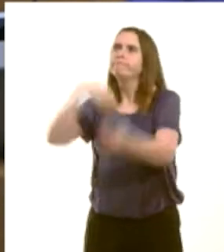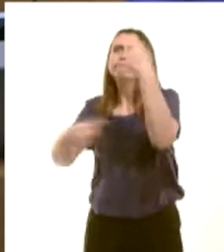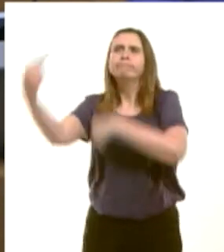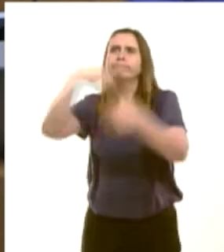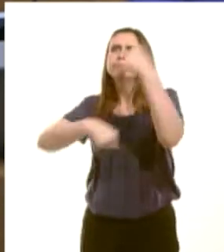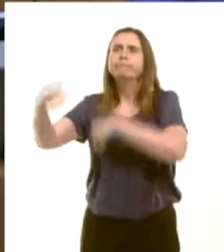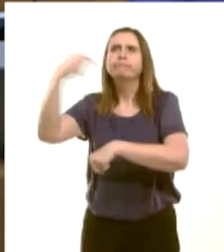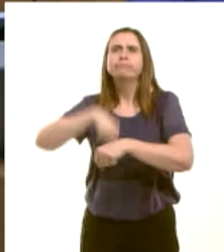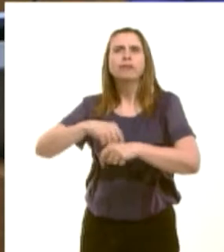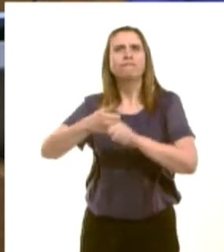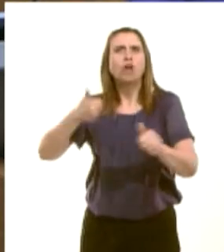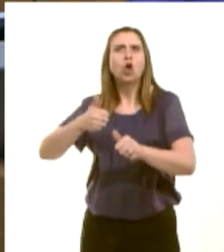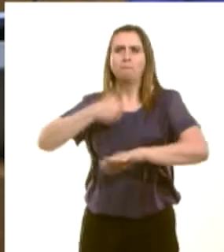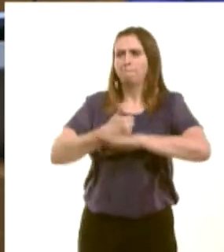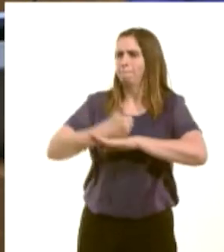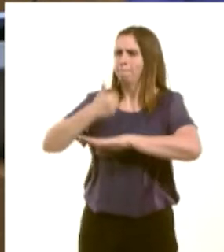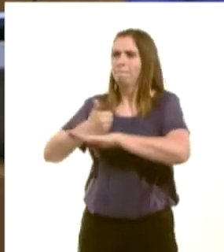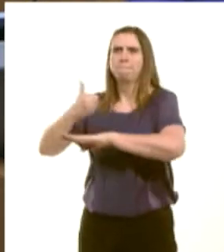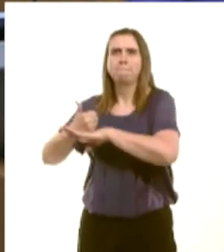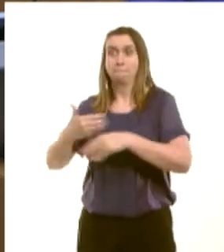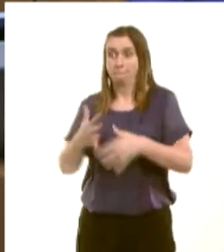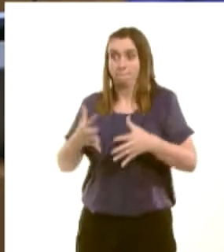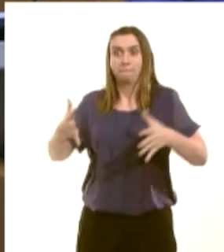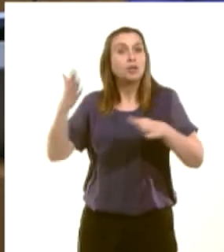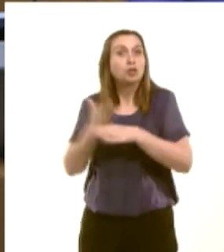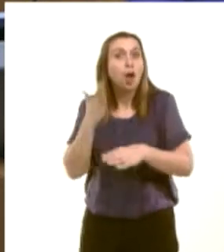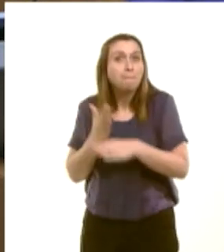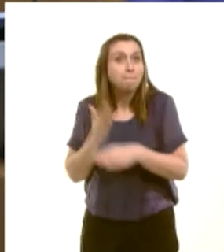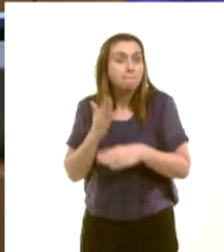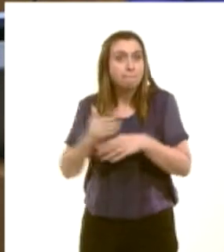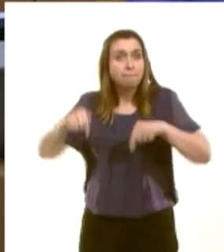into Wales to invest in Wales than ever before. There are jobs around Wales being created.